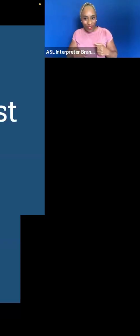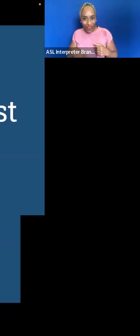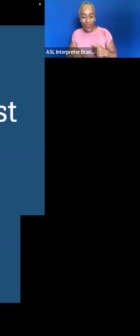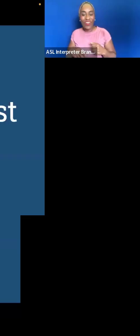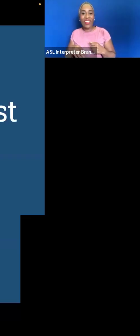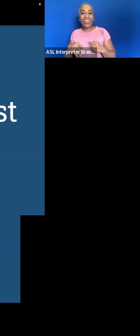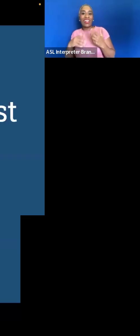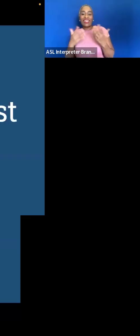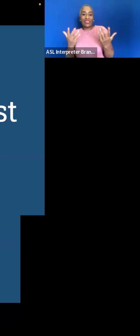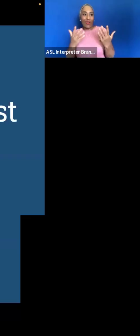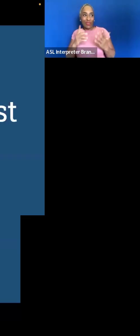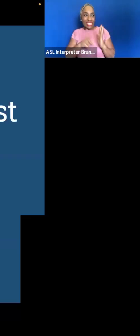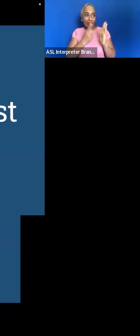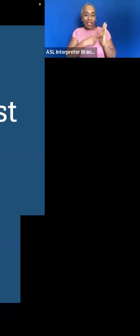They don't have a lot of experience doing that.